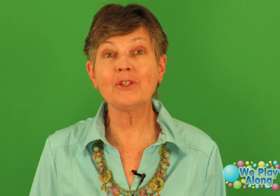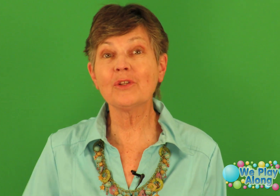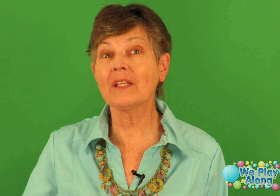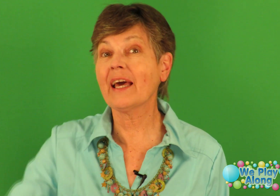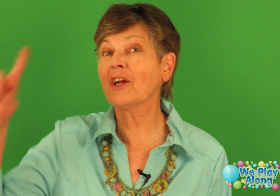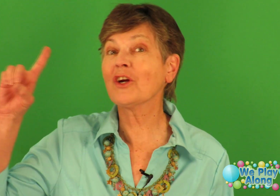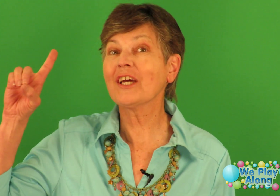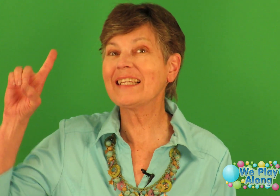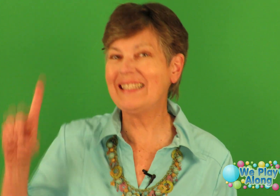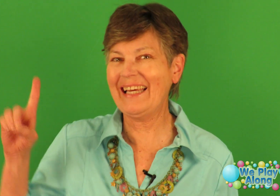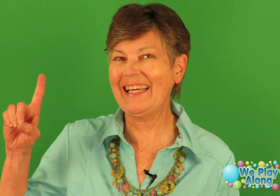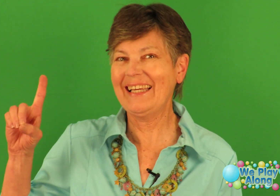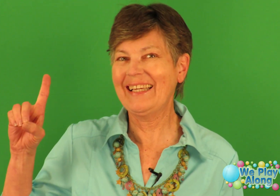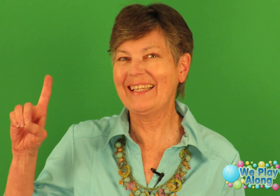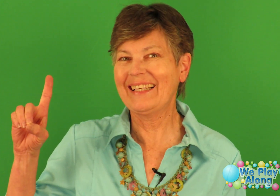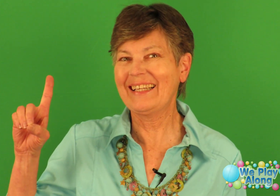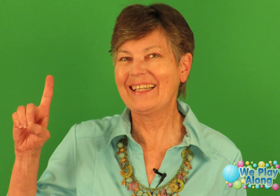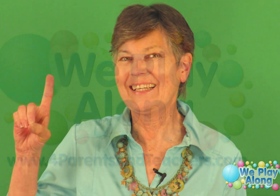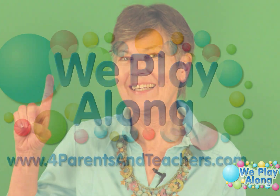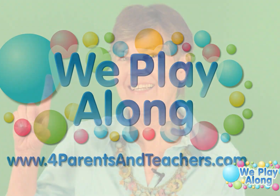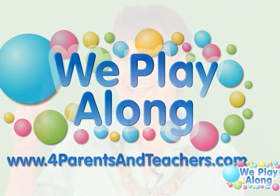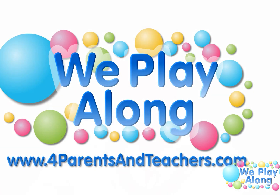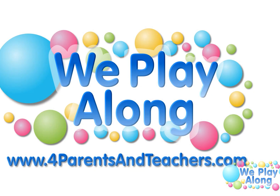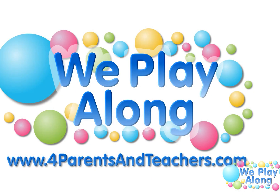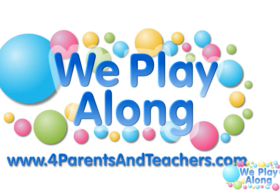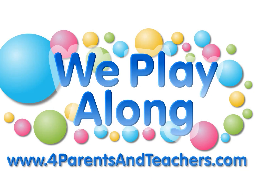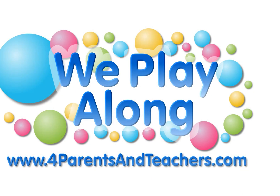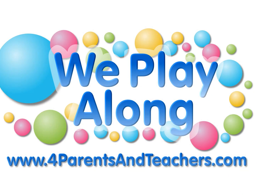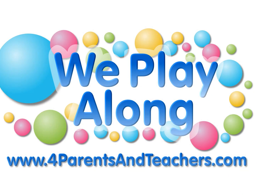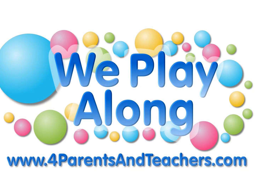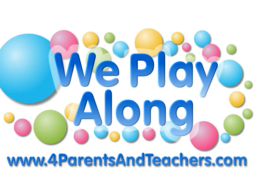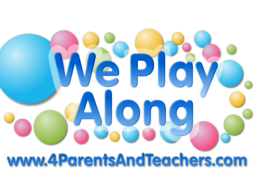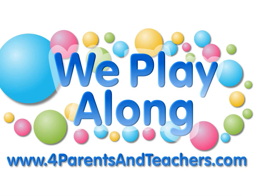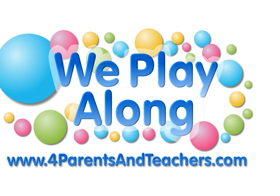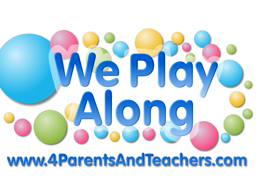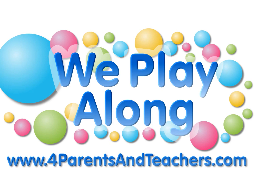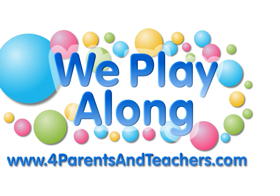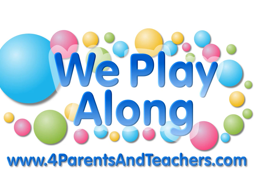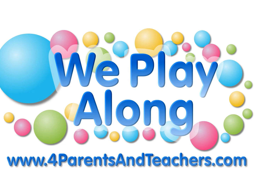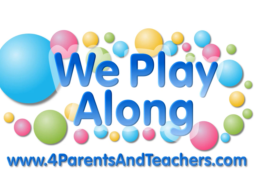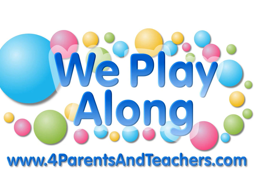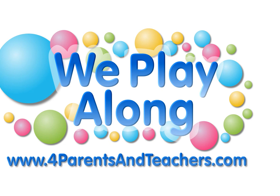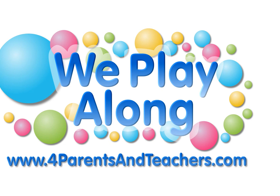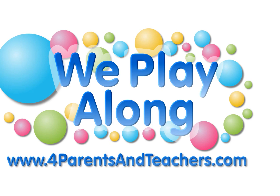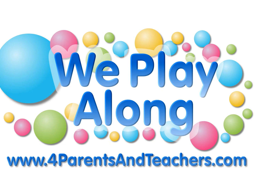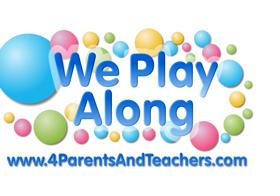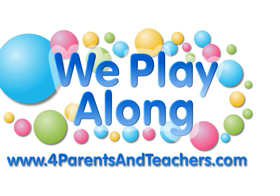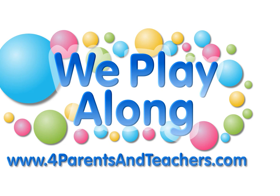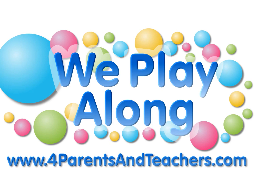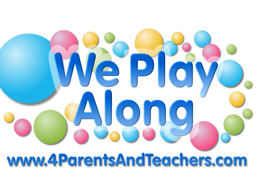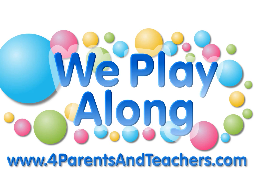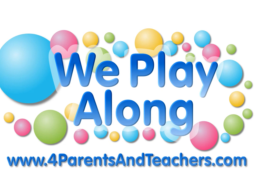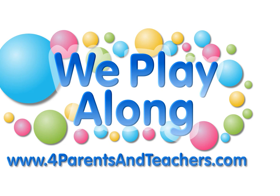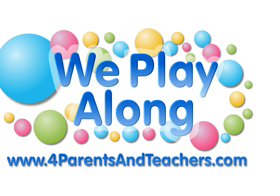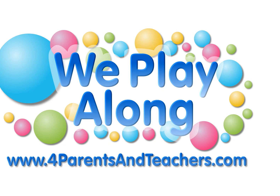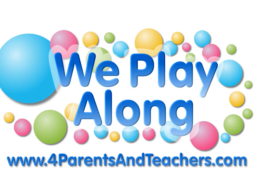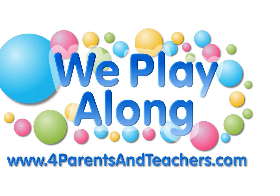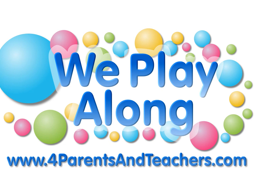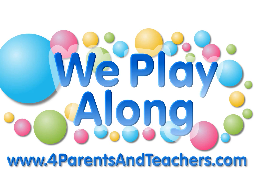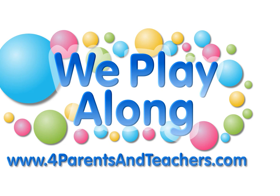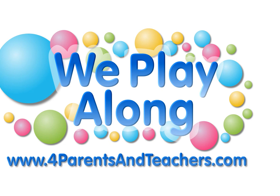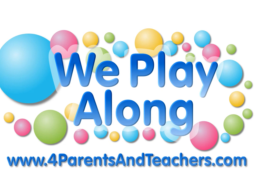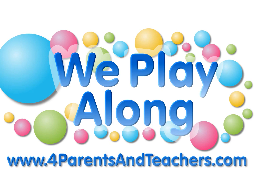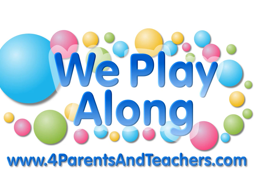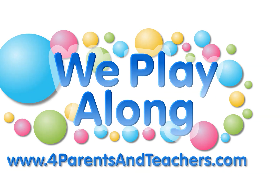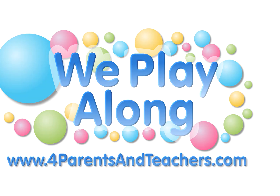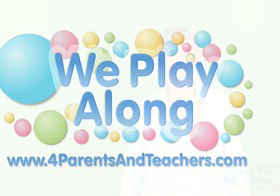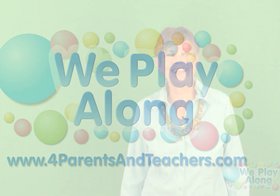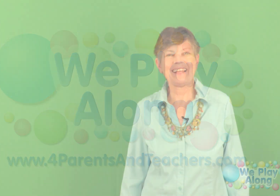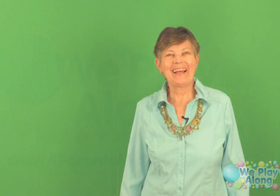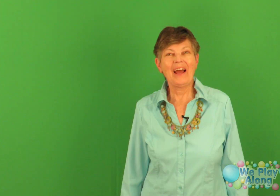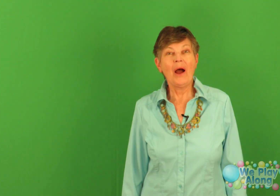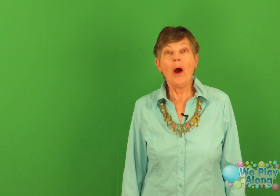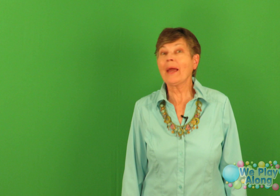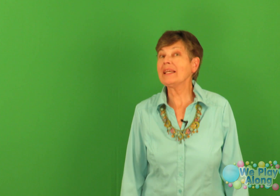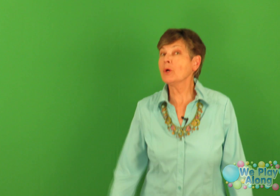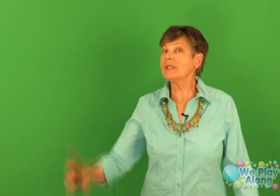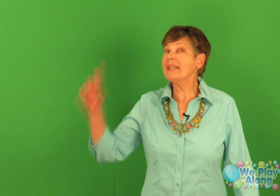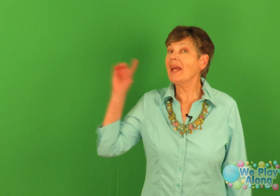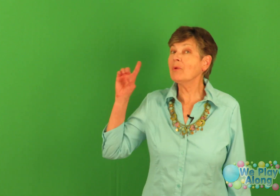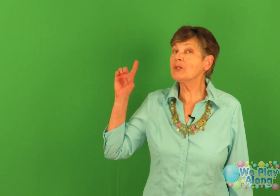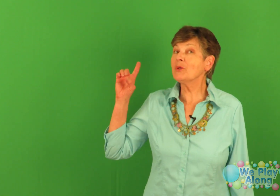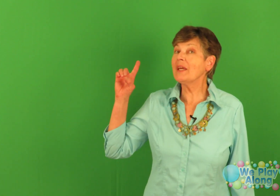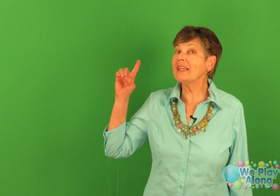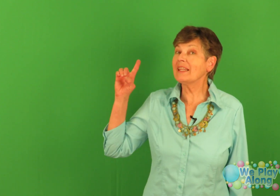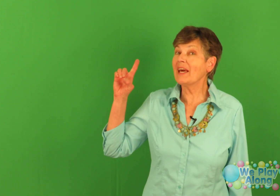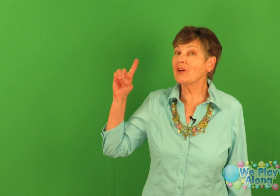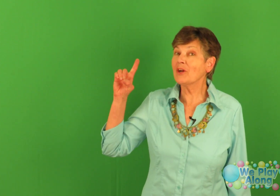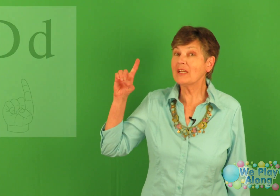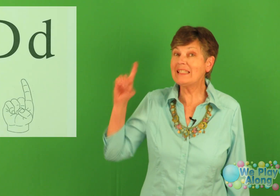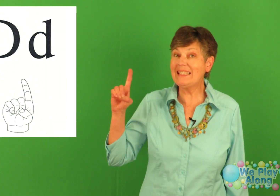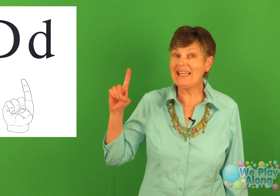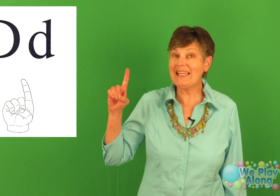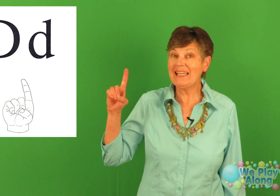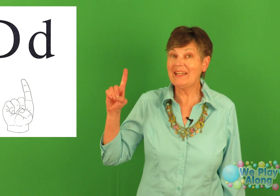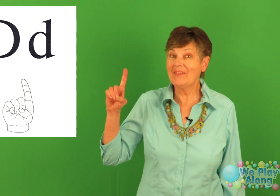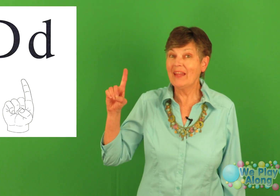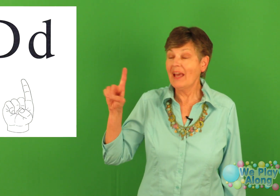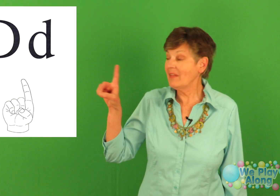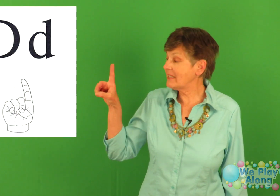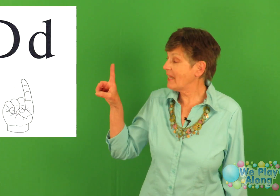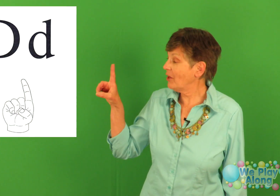to do the letter D okay so today we're doing the letter D and this is how you